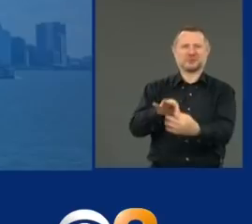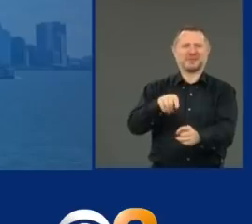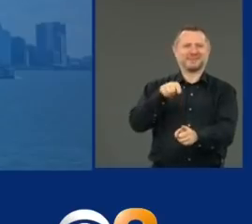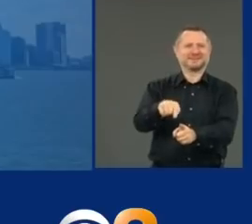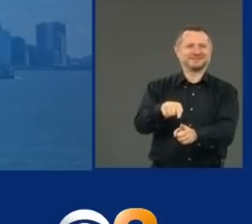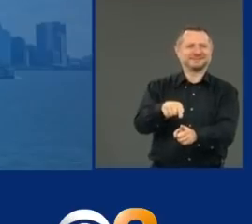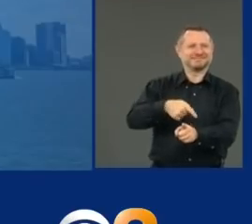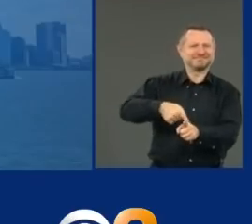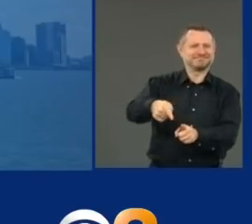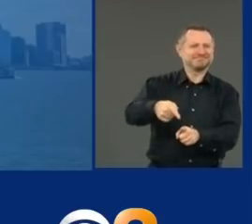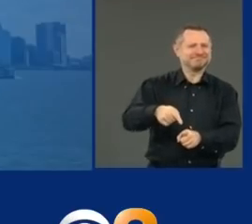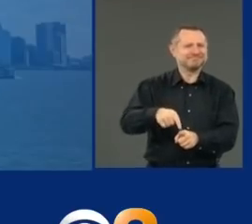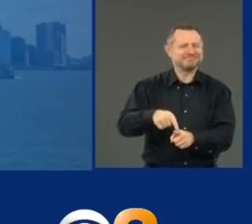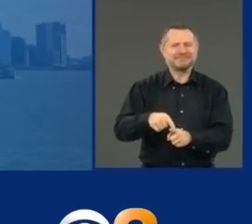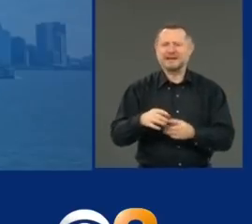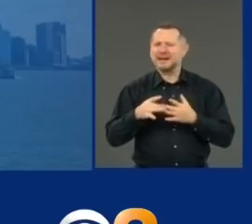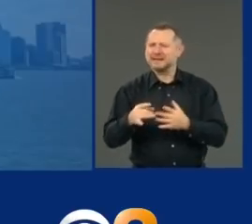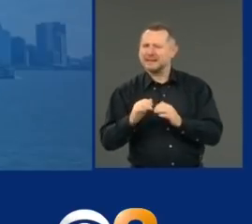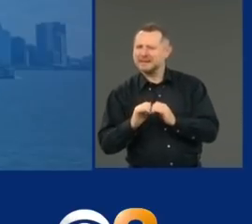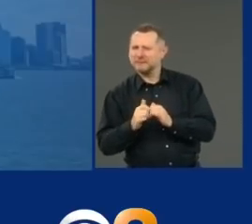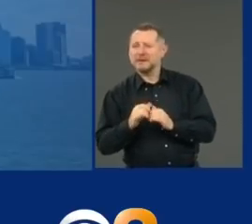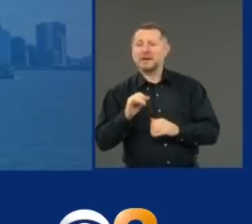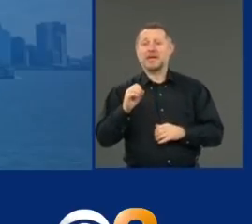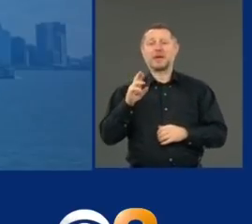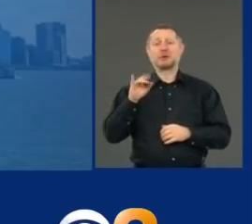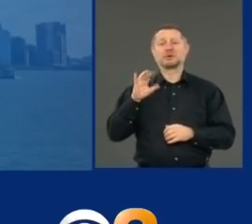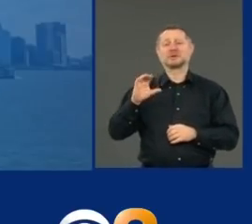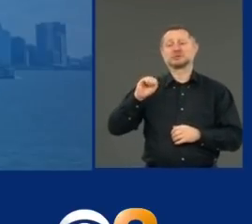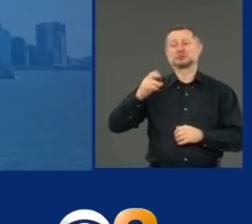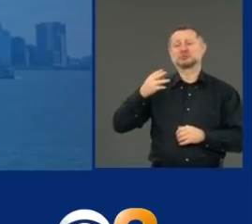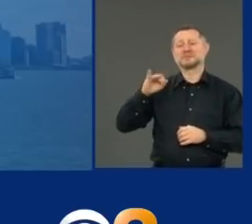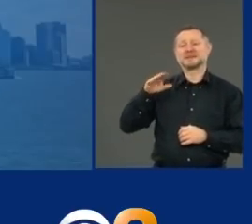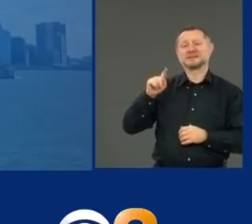HOW DOES GOVERNMENT STIMULATE